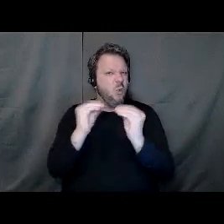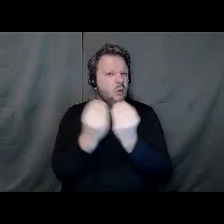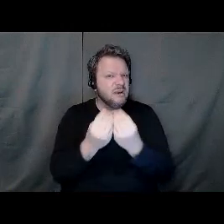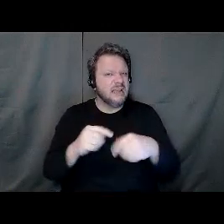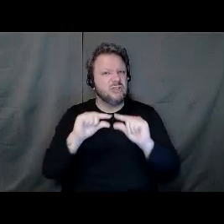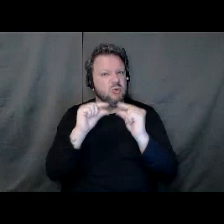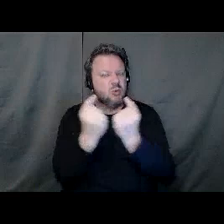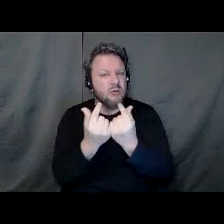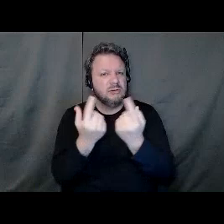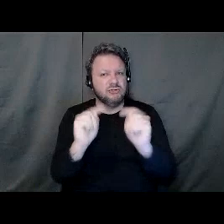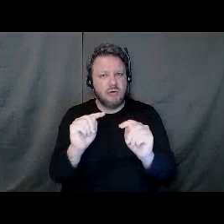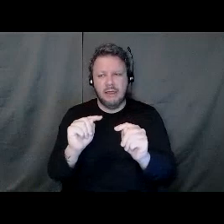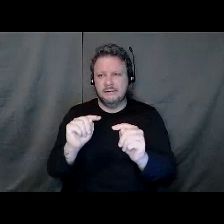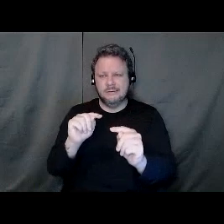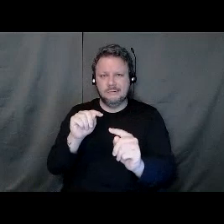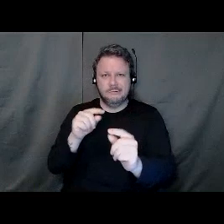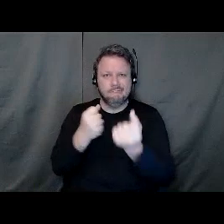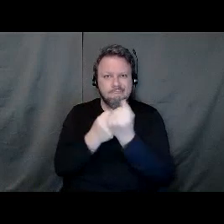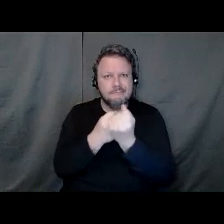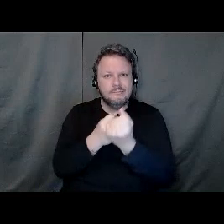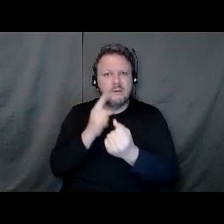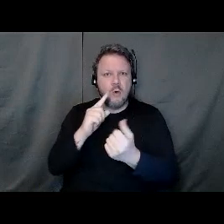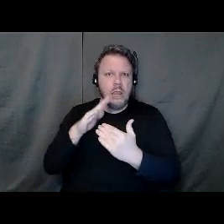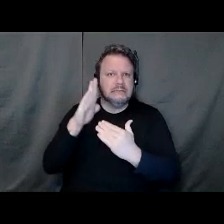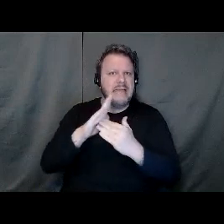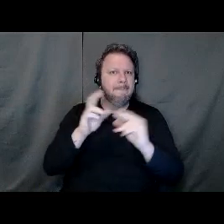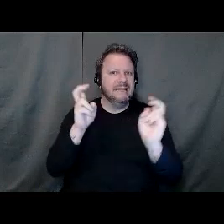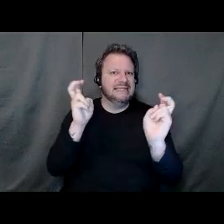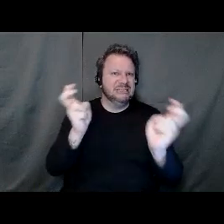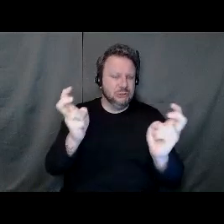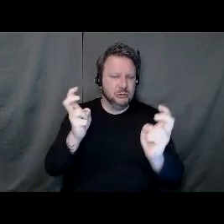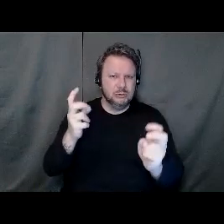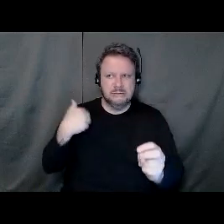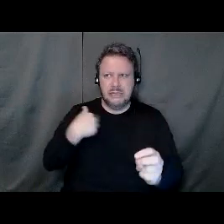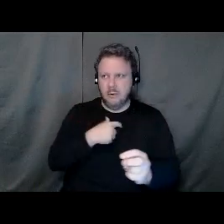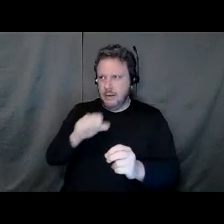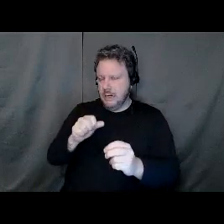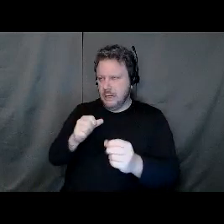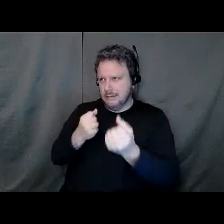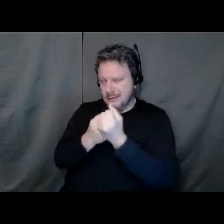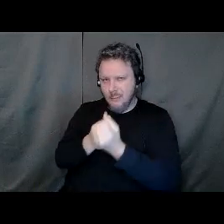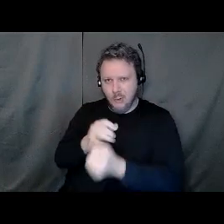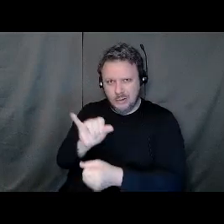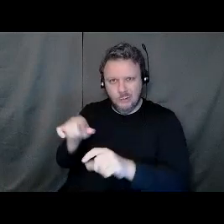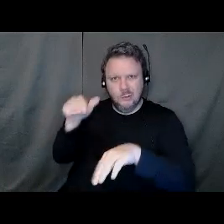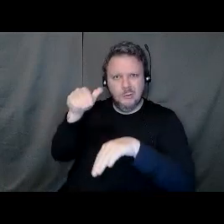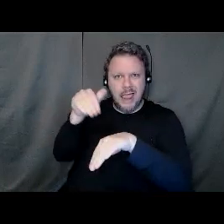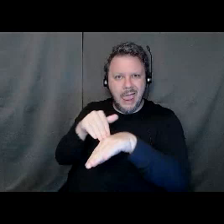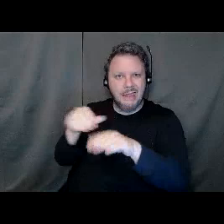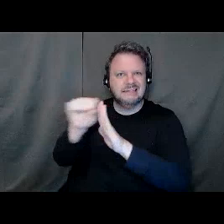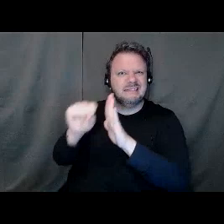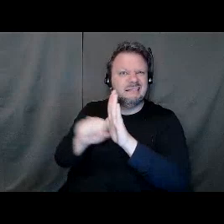Trying to coalesce around one or two top issues. That we can coalesce a ride at states. Also at this point.